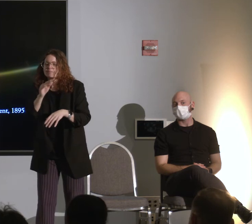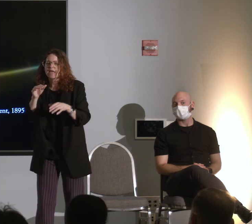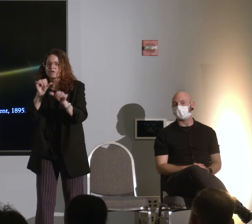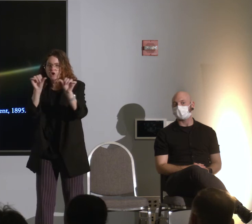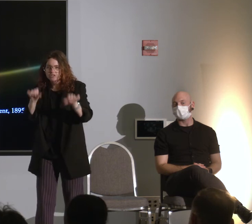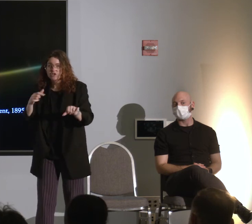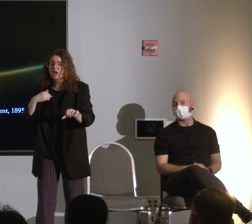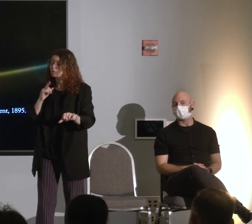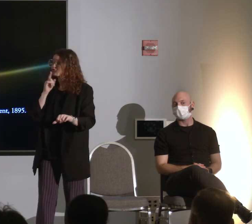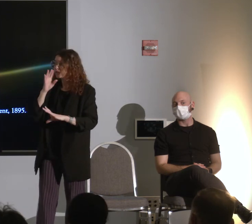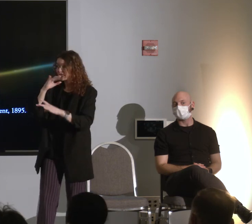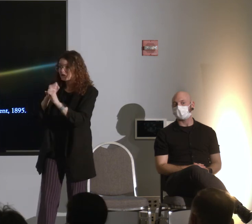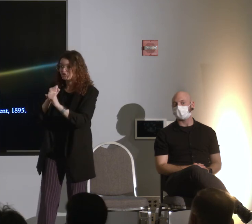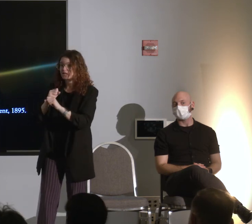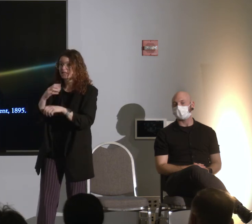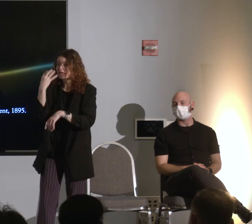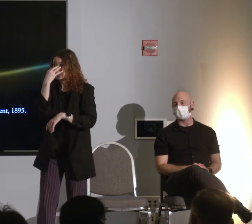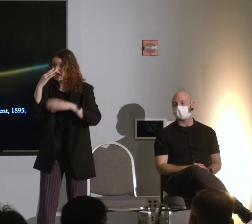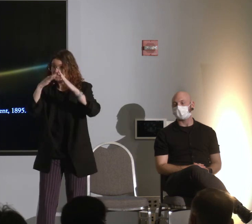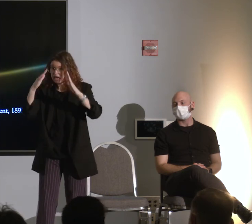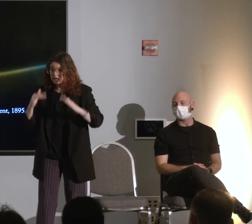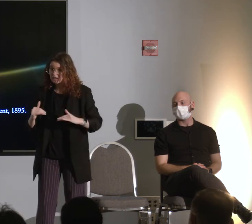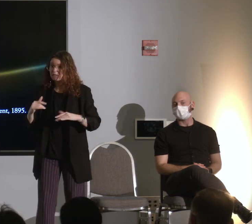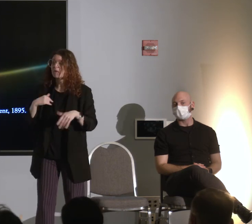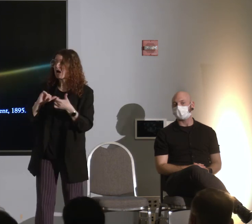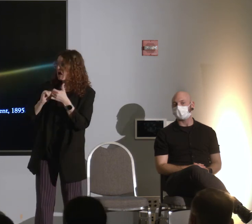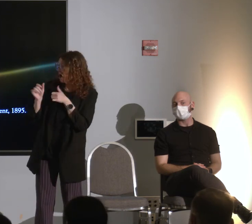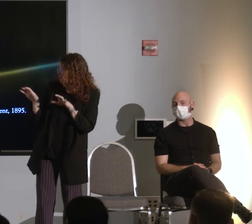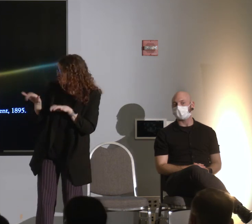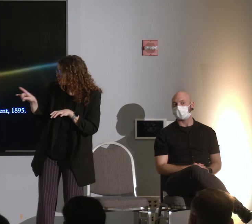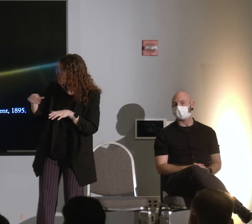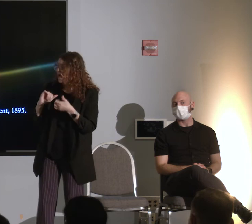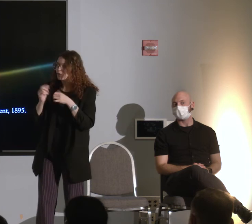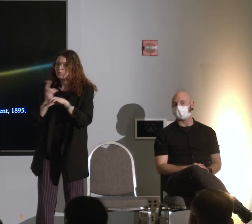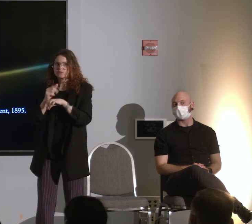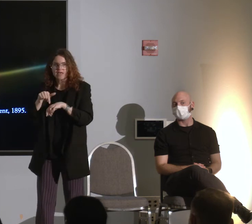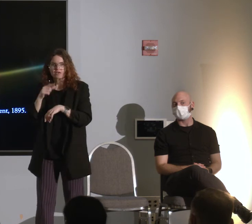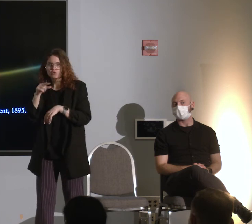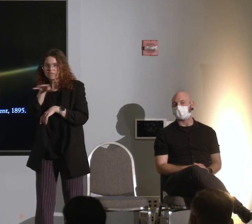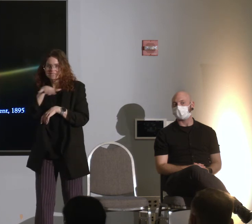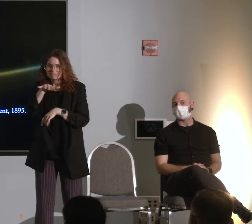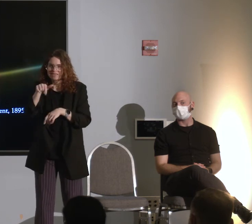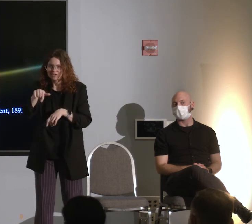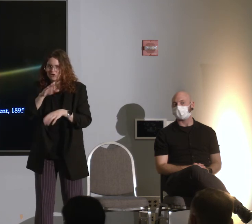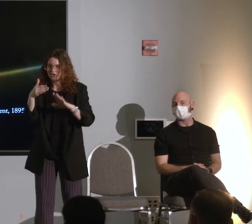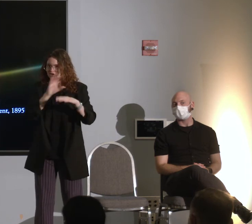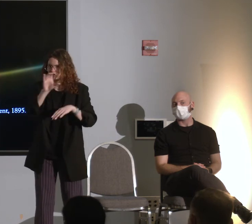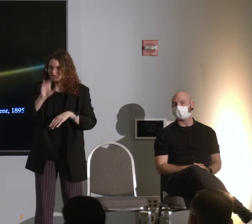was well integrated into nature and how urban architects can better do that with the green space available here in the city while balancing influx of population.